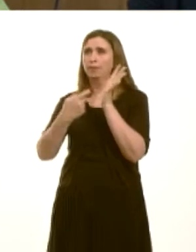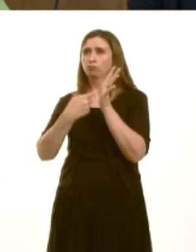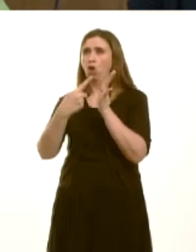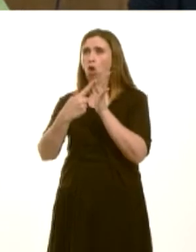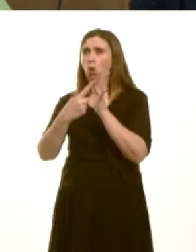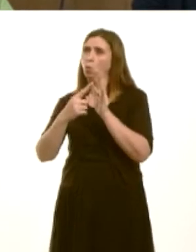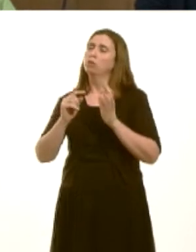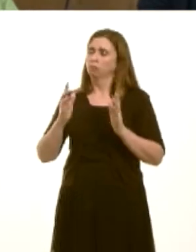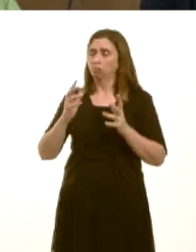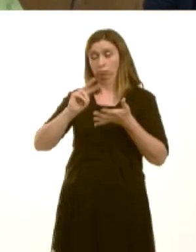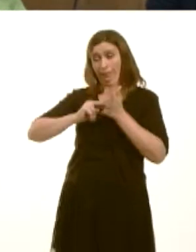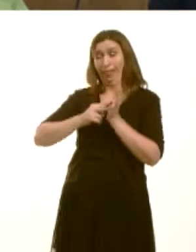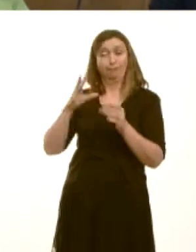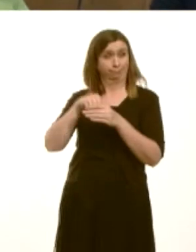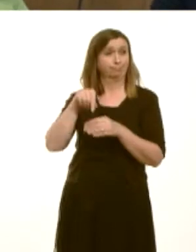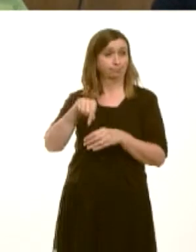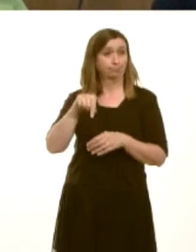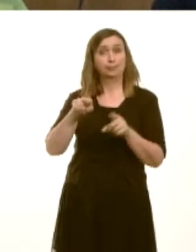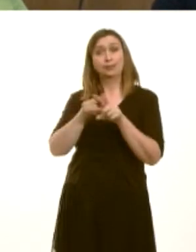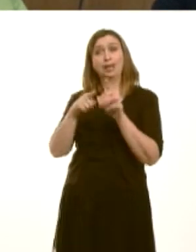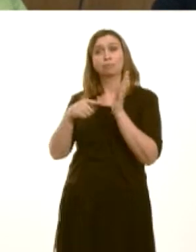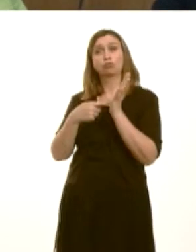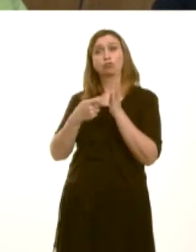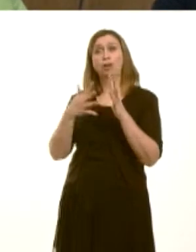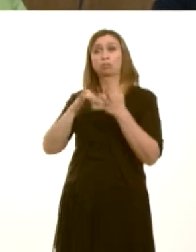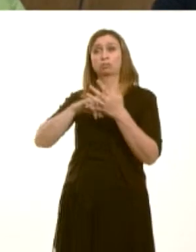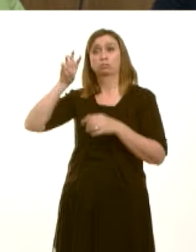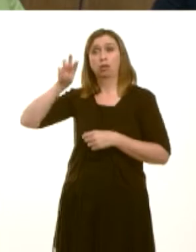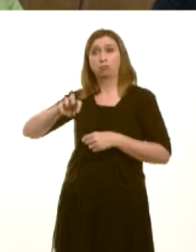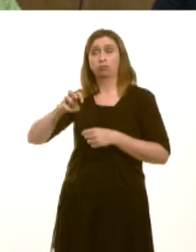The same thing applies to the TrawsCymru bus services: making sure that thereís better